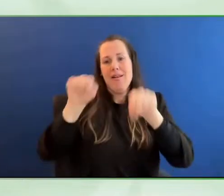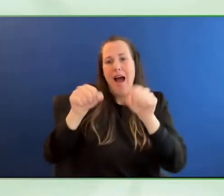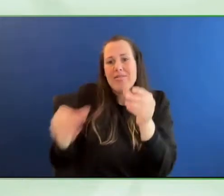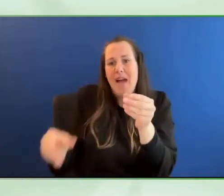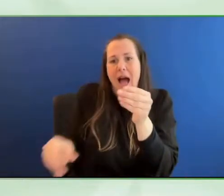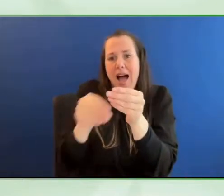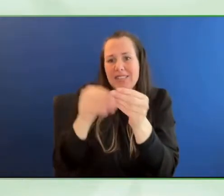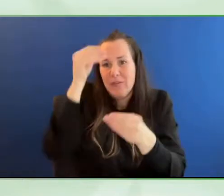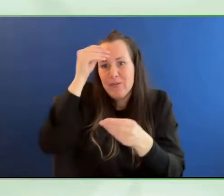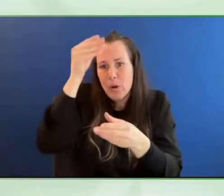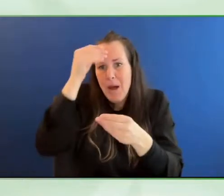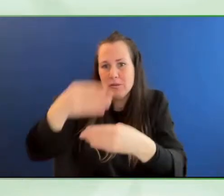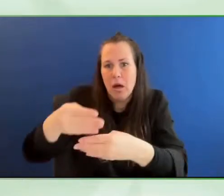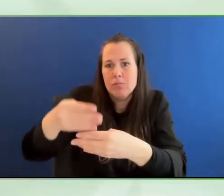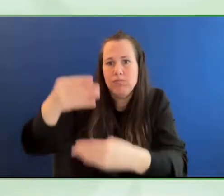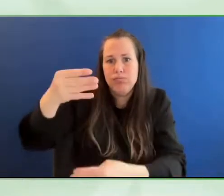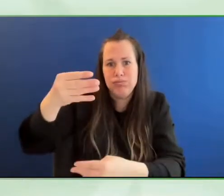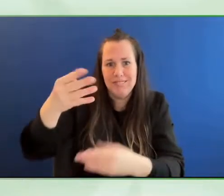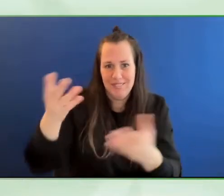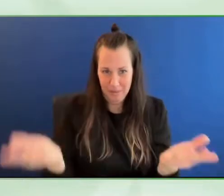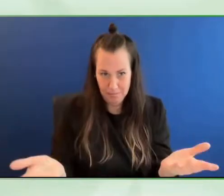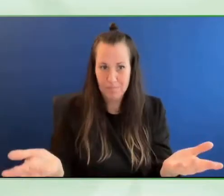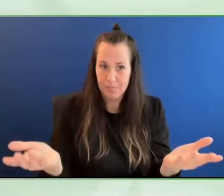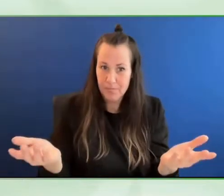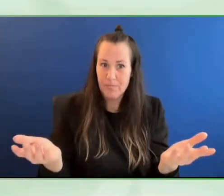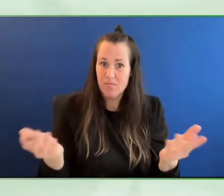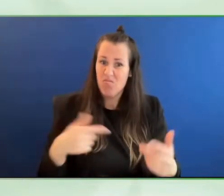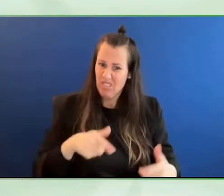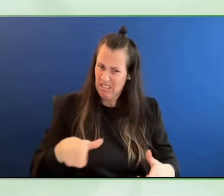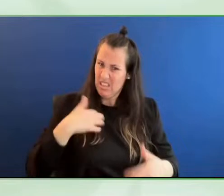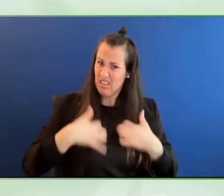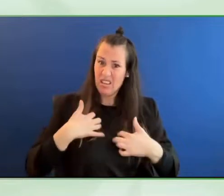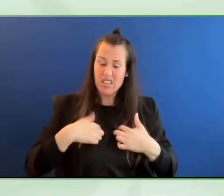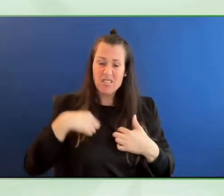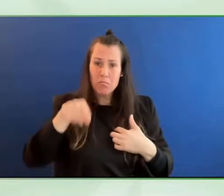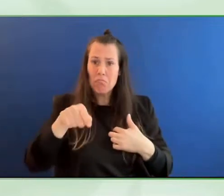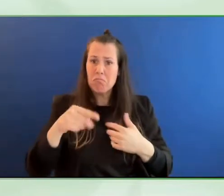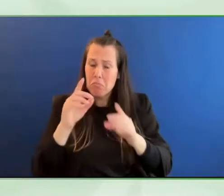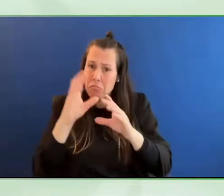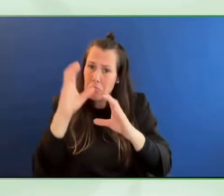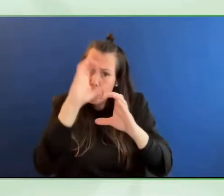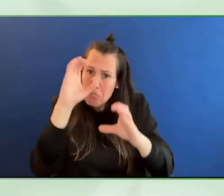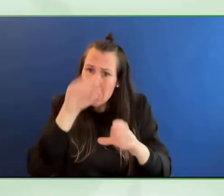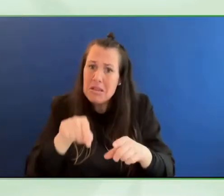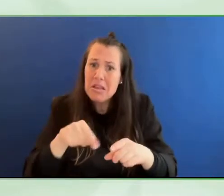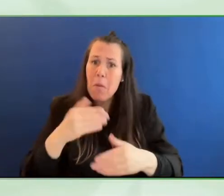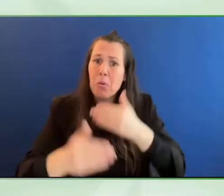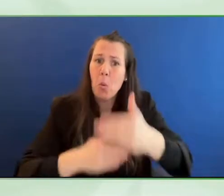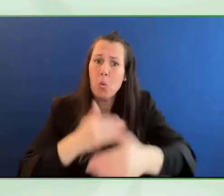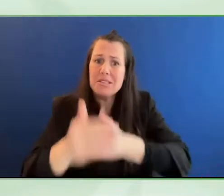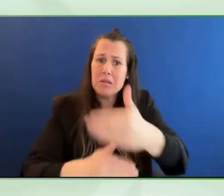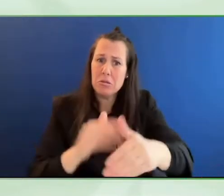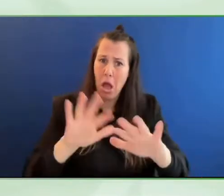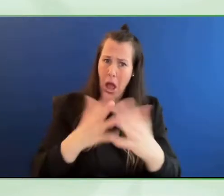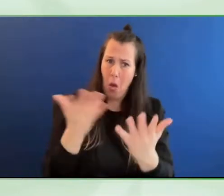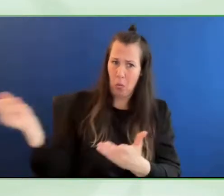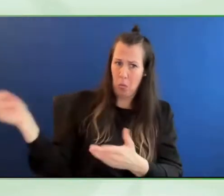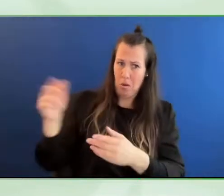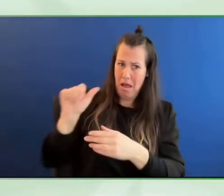far, where people might be just generating AI alt text for thousands of images and calling